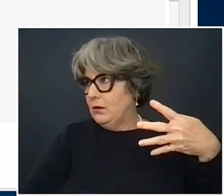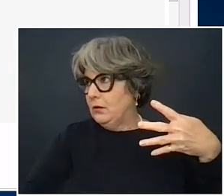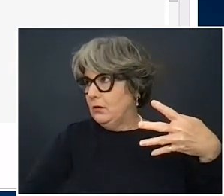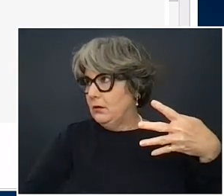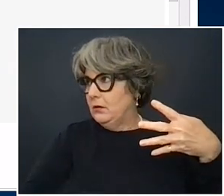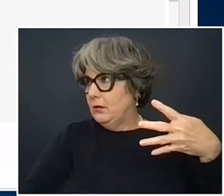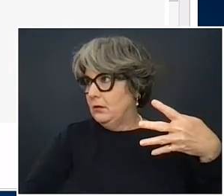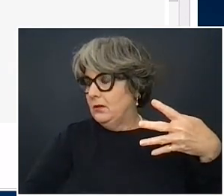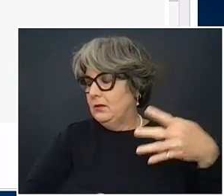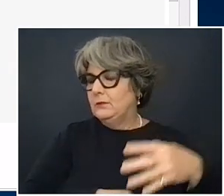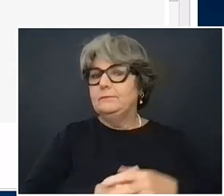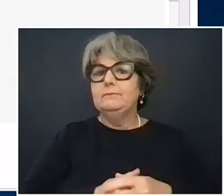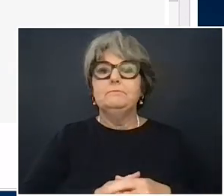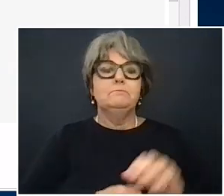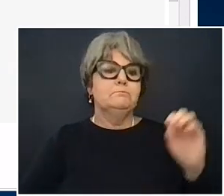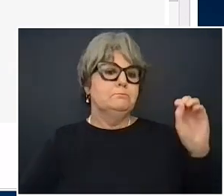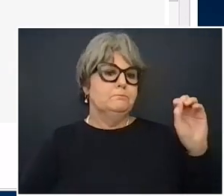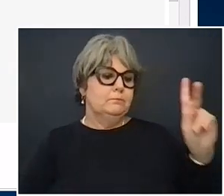Okay. Thank you, Herman. Jamie.